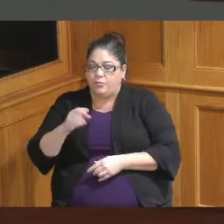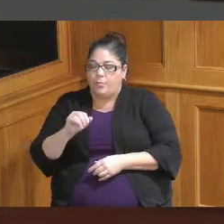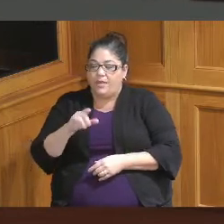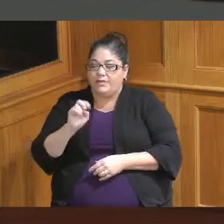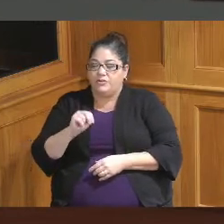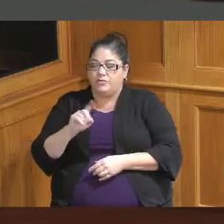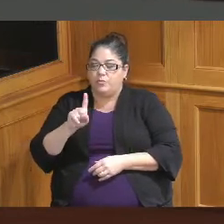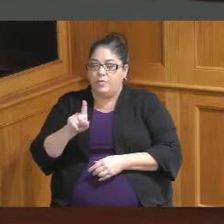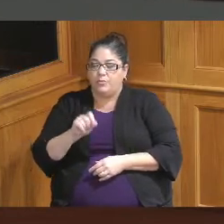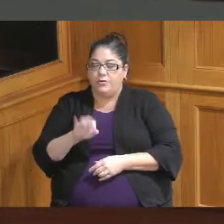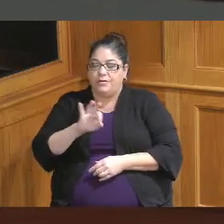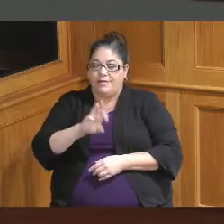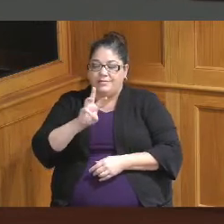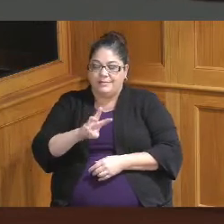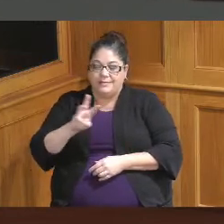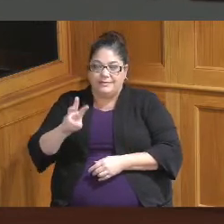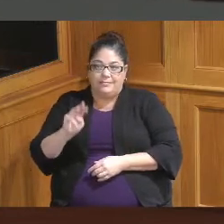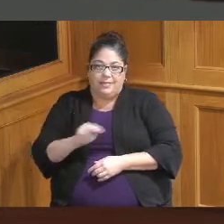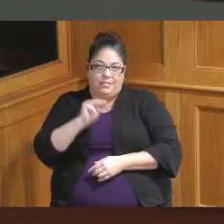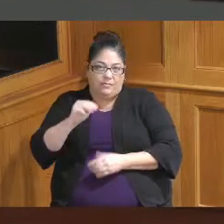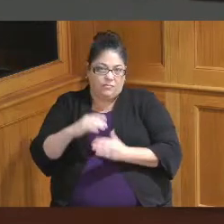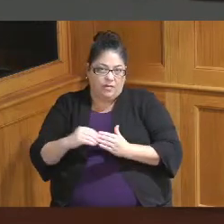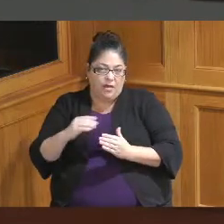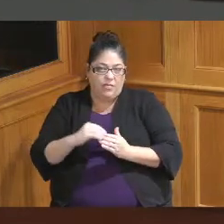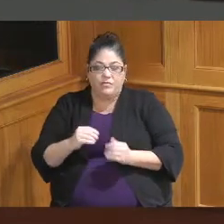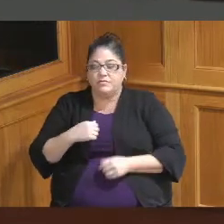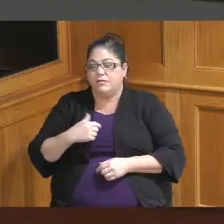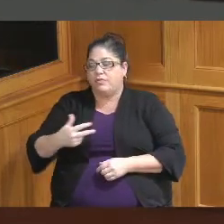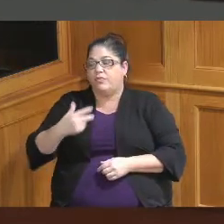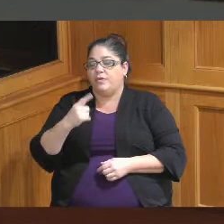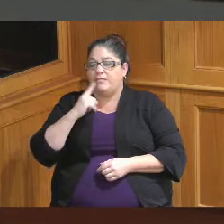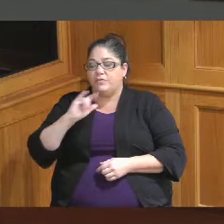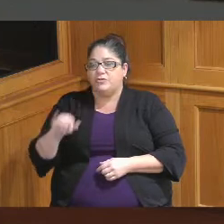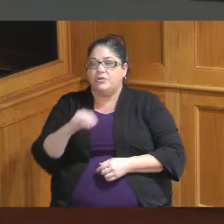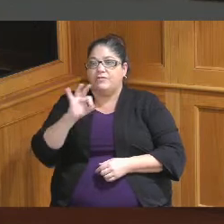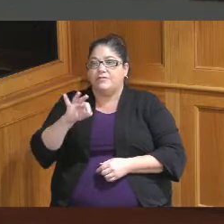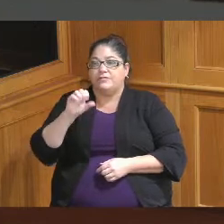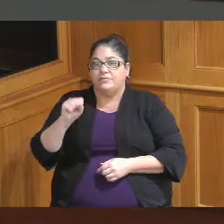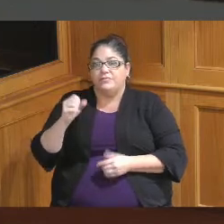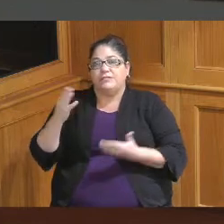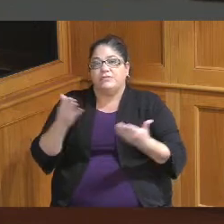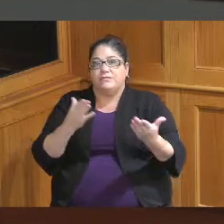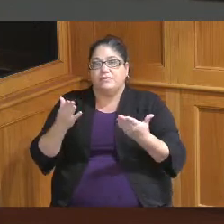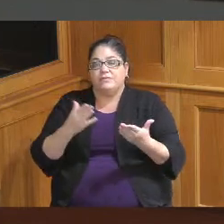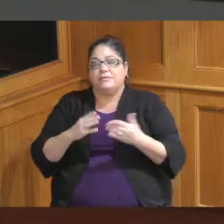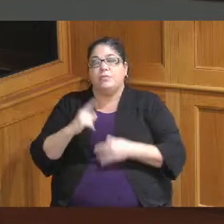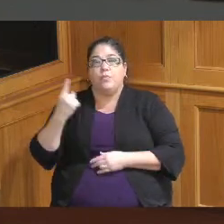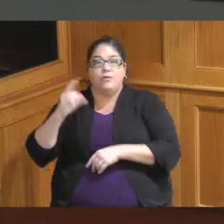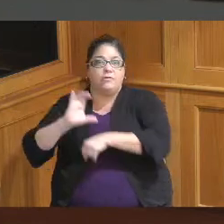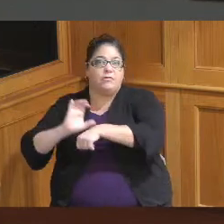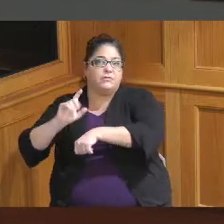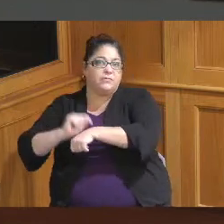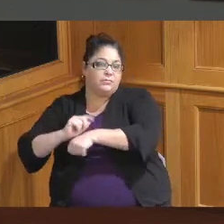is 1. n66 million we have three items for Job and Family Services we have a Consulting contract with